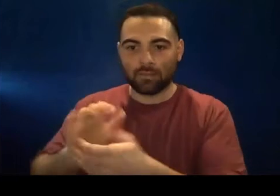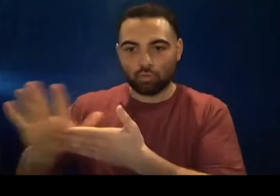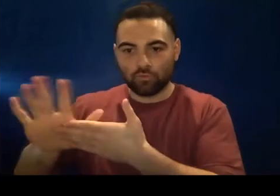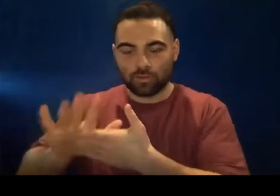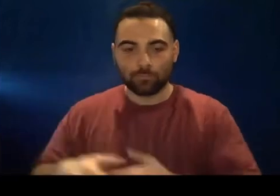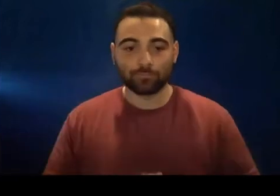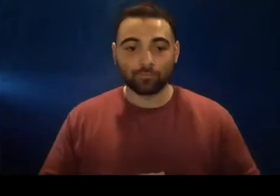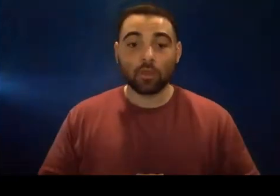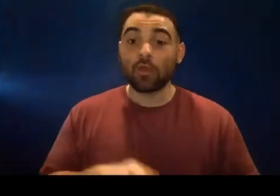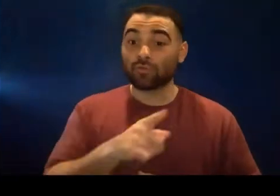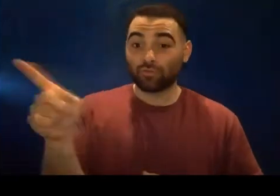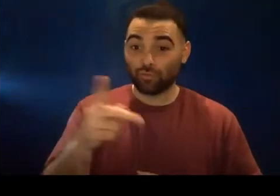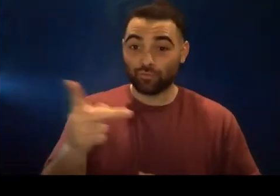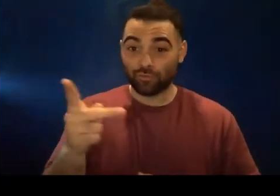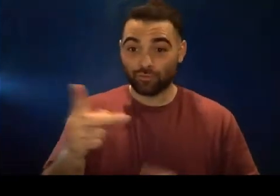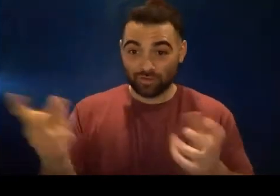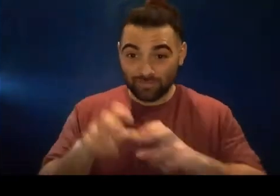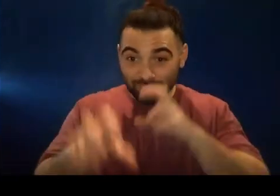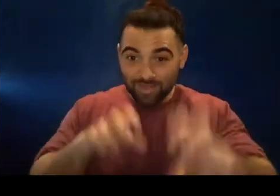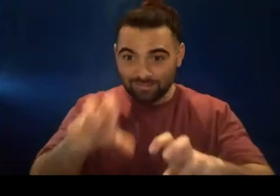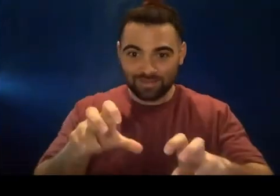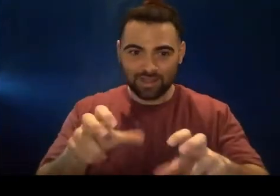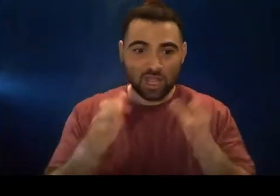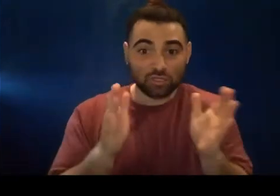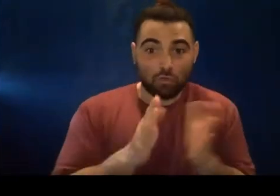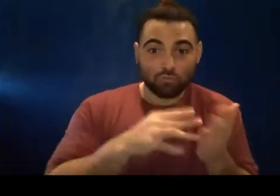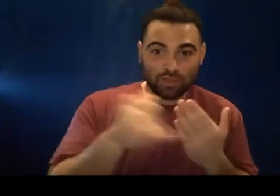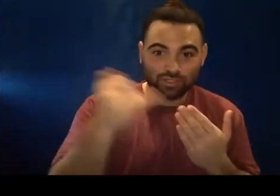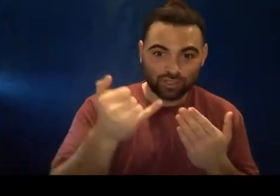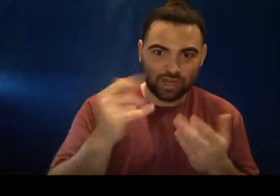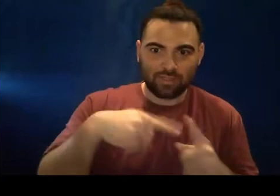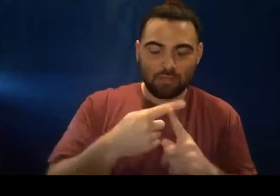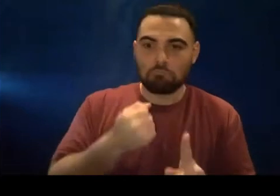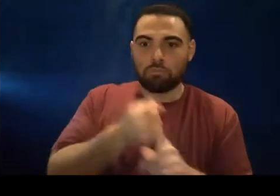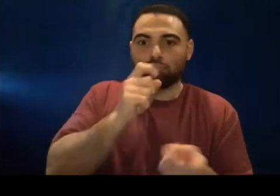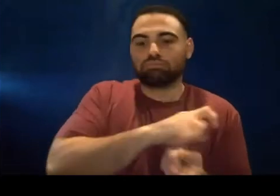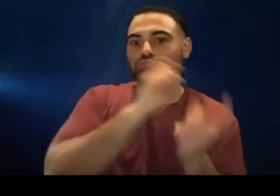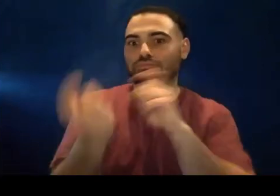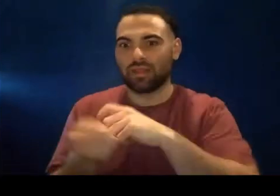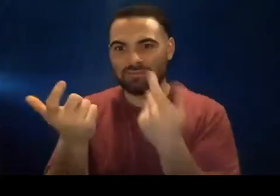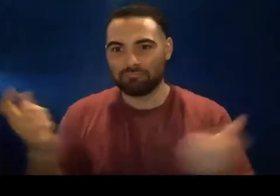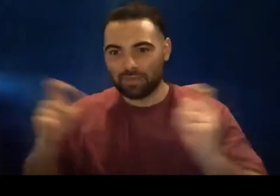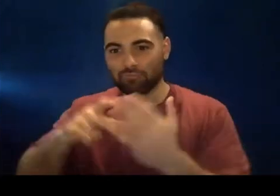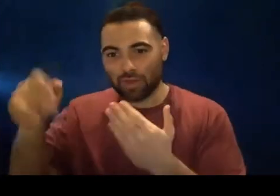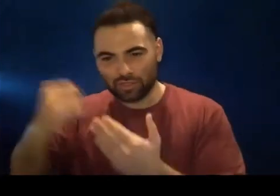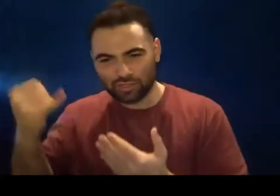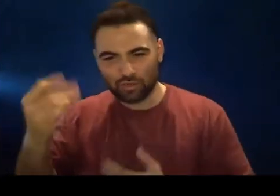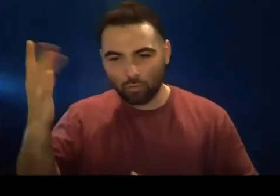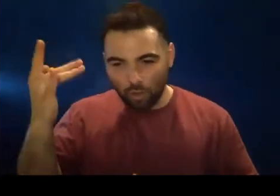to a larger project sounds like pretty quickly. So was that really mostly due to the volume of information